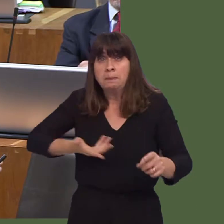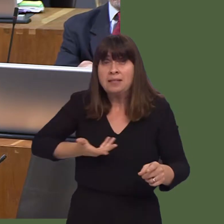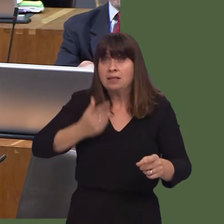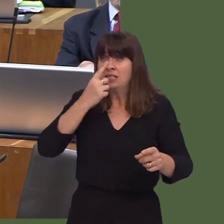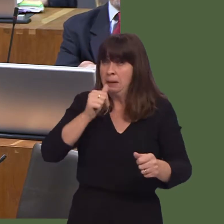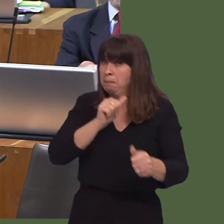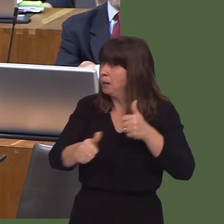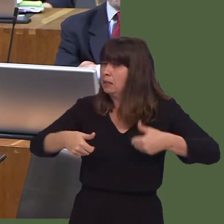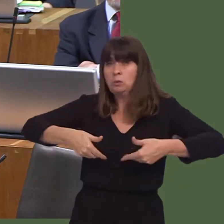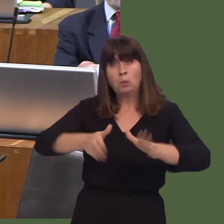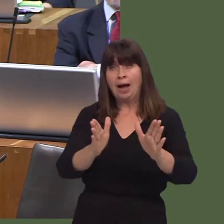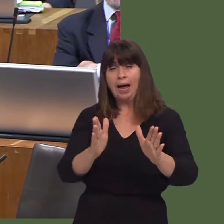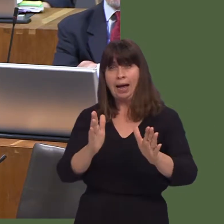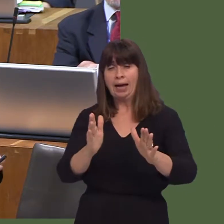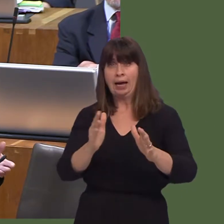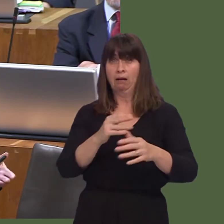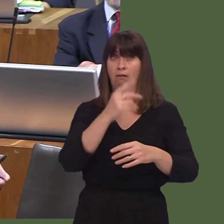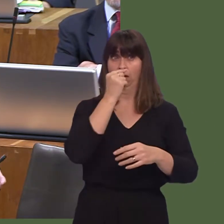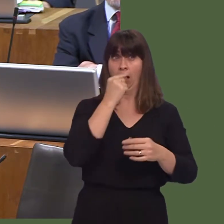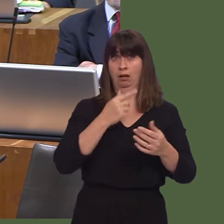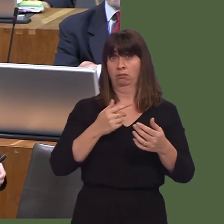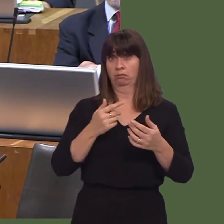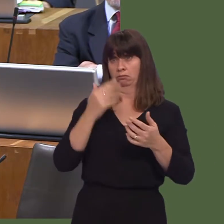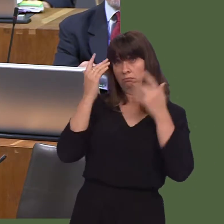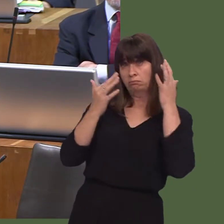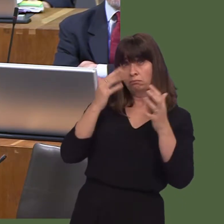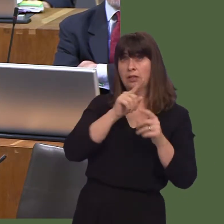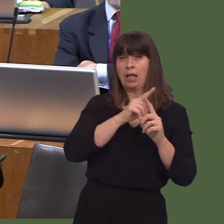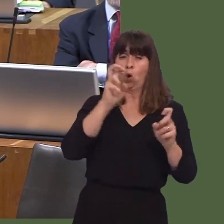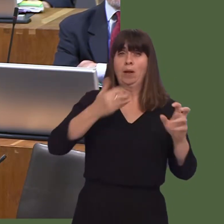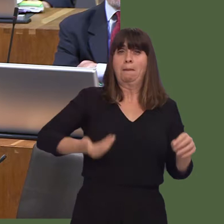to understand whether they have, for example, modern HR procedures and practices in place,